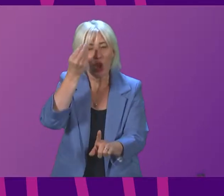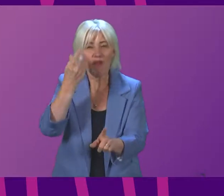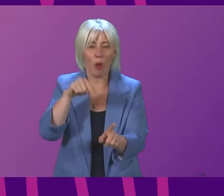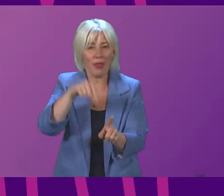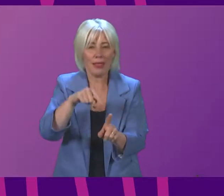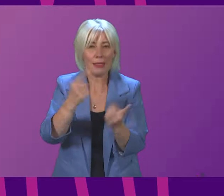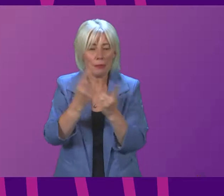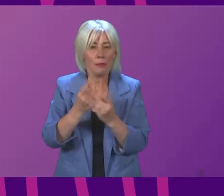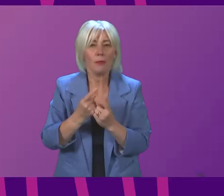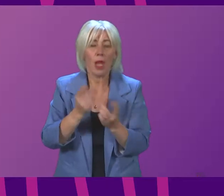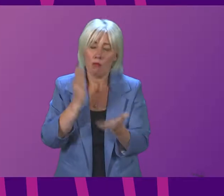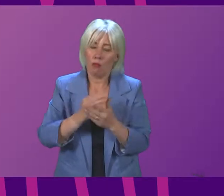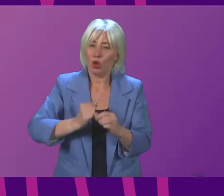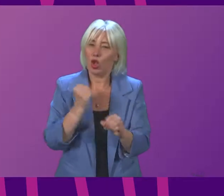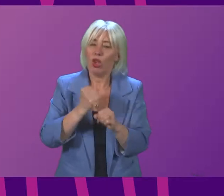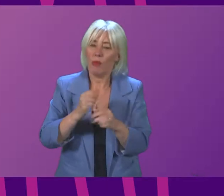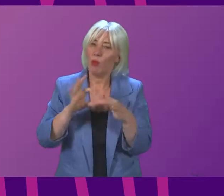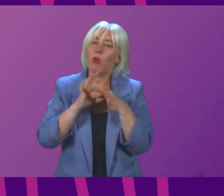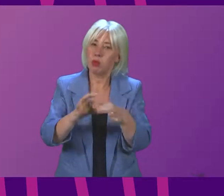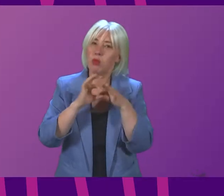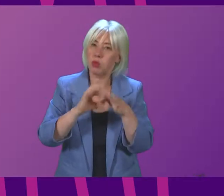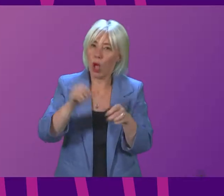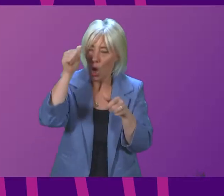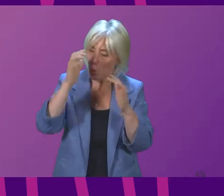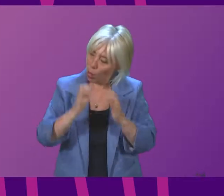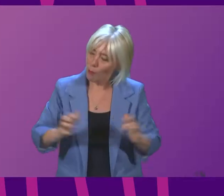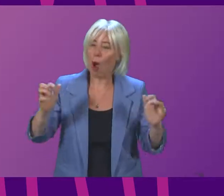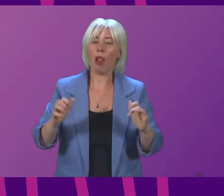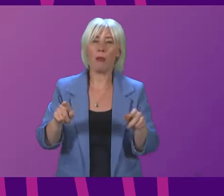Government will engage, as I know that this Parliament and everyone in Scotland will,